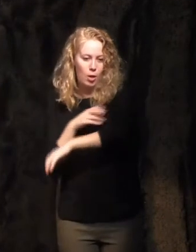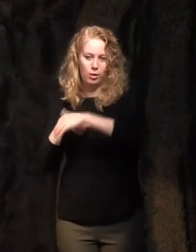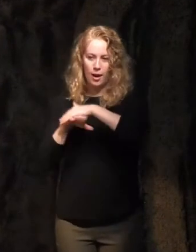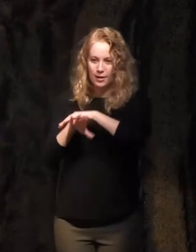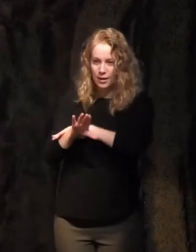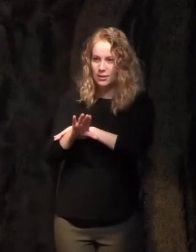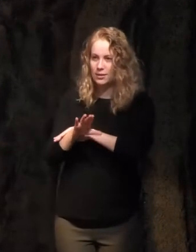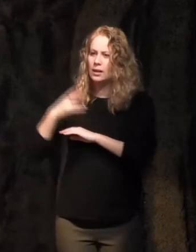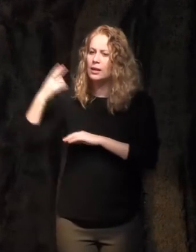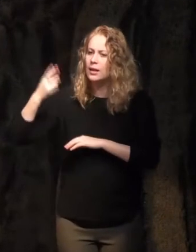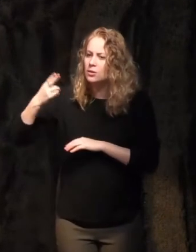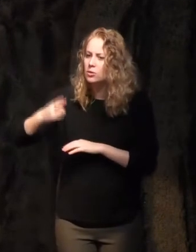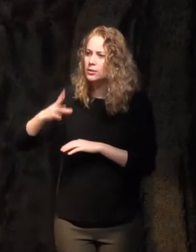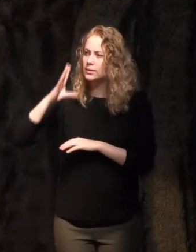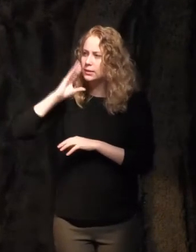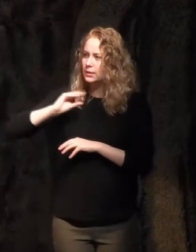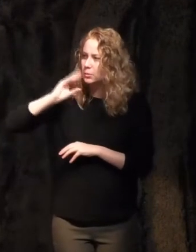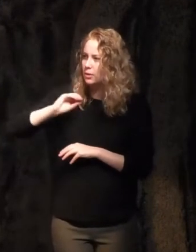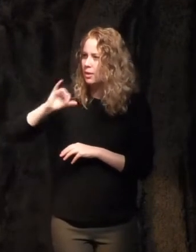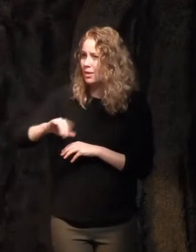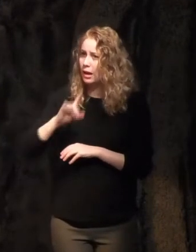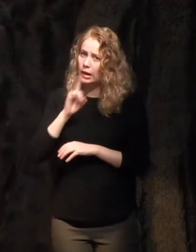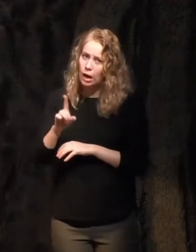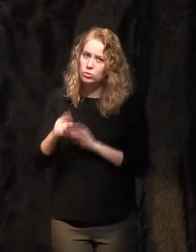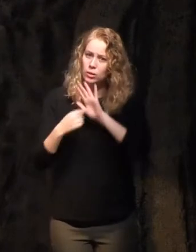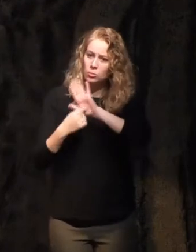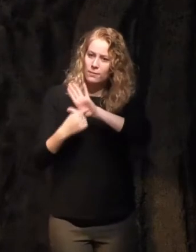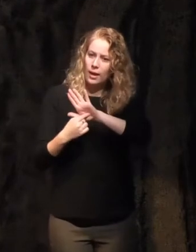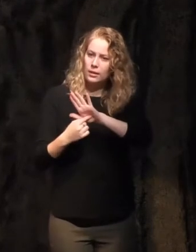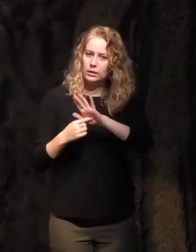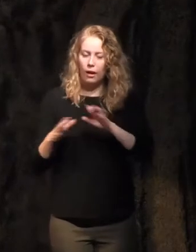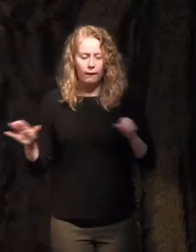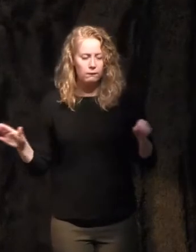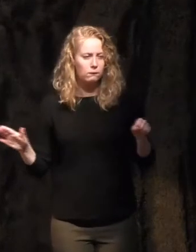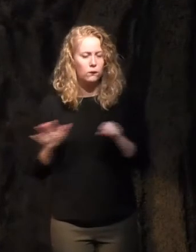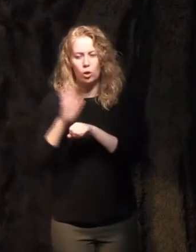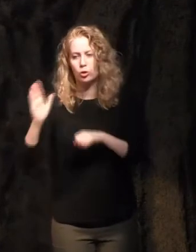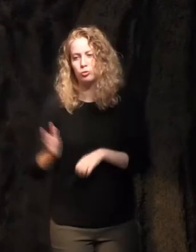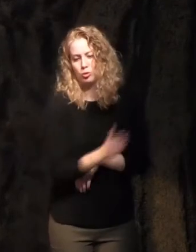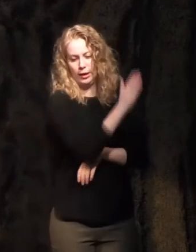Histories and experiences that actually reflect a fuller range of the multiple cultures